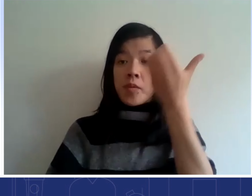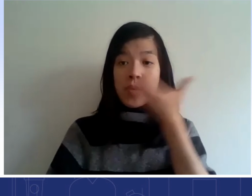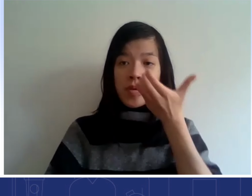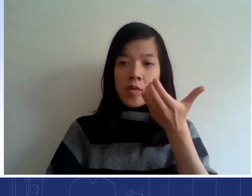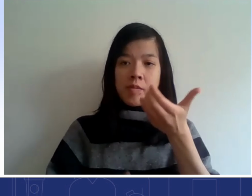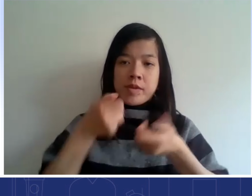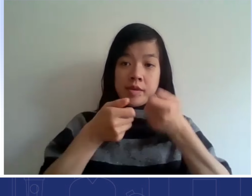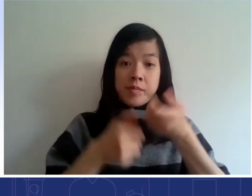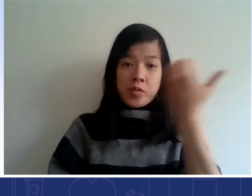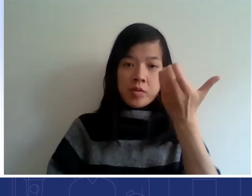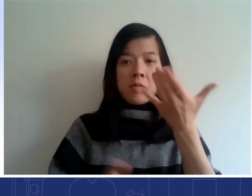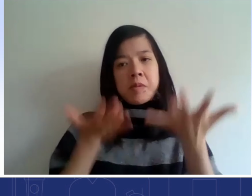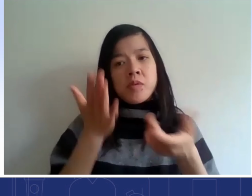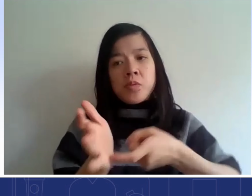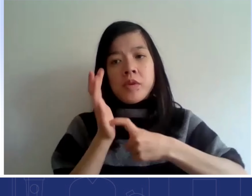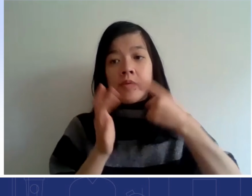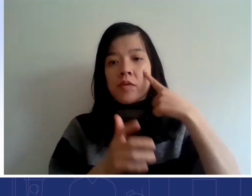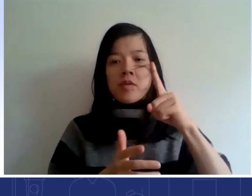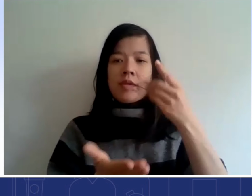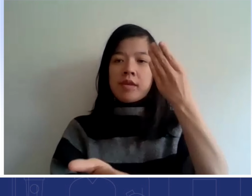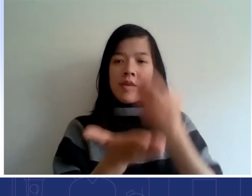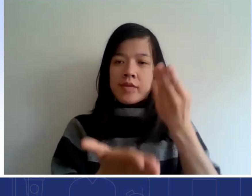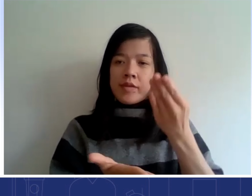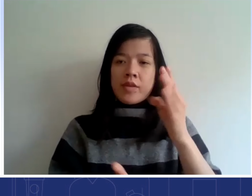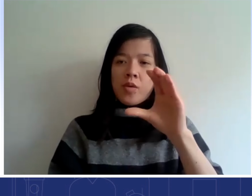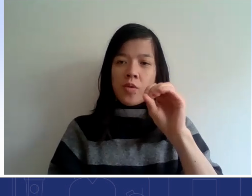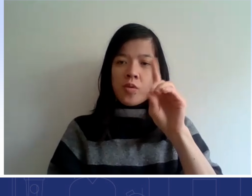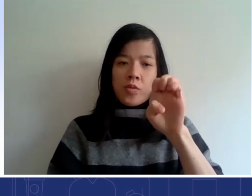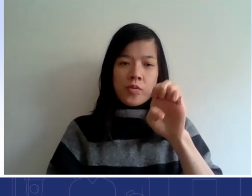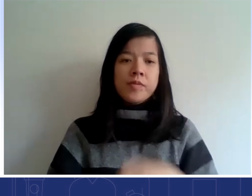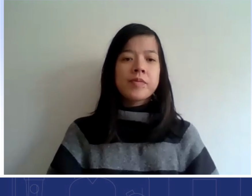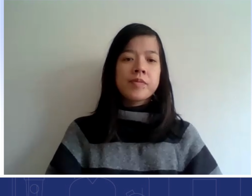You may also need a mobile phone number for the verification code.